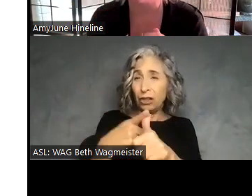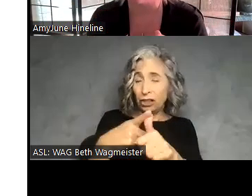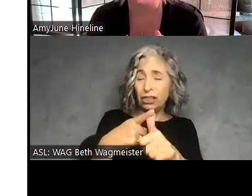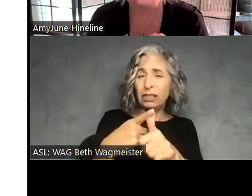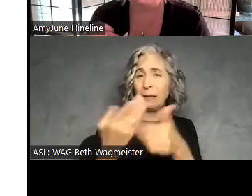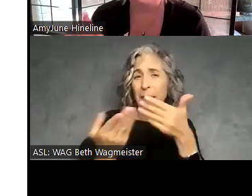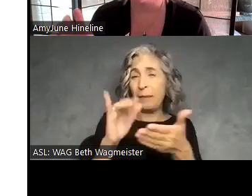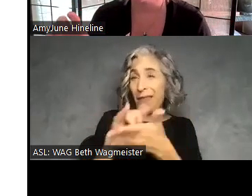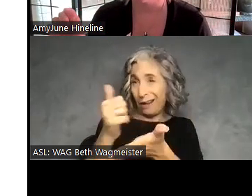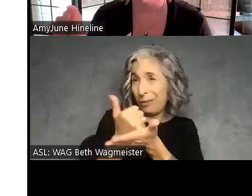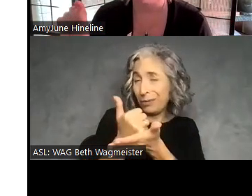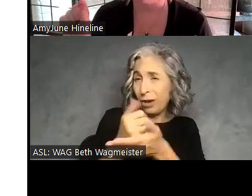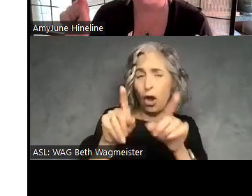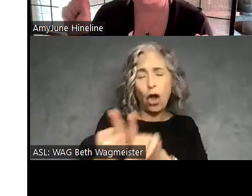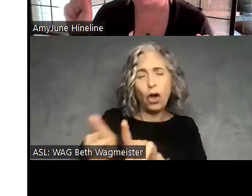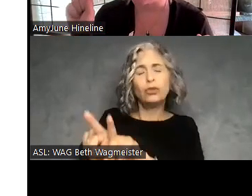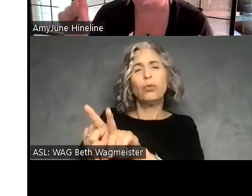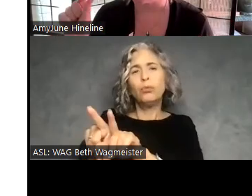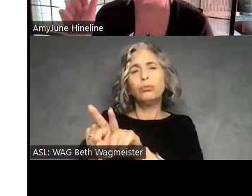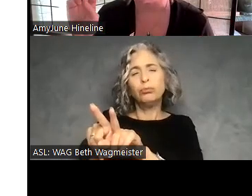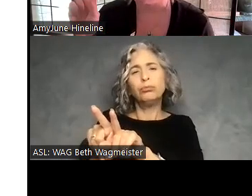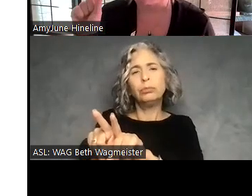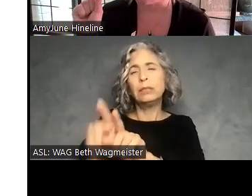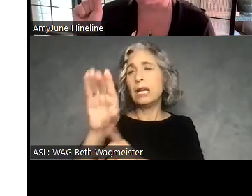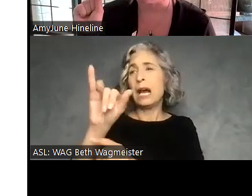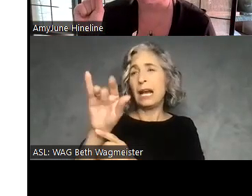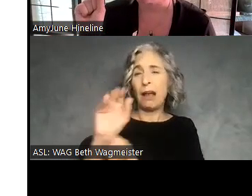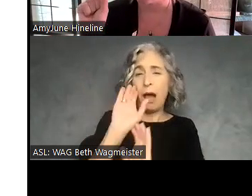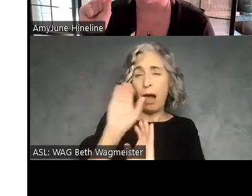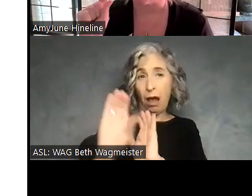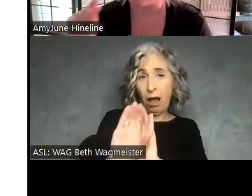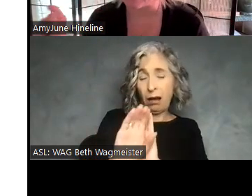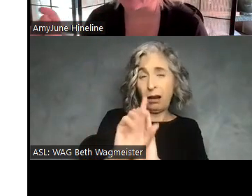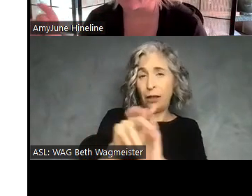users to enter images of a crosswalk may be a barrier because crosswalk is an American term.